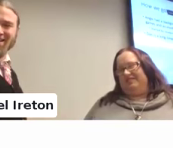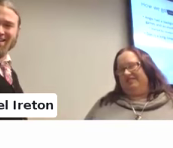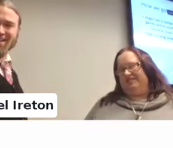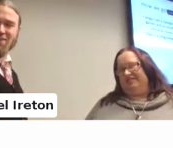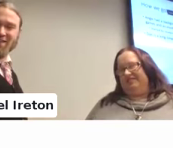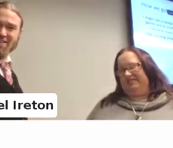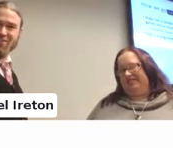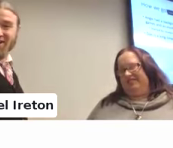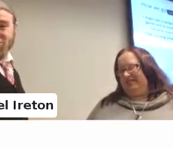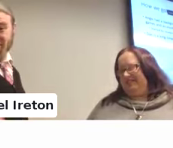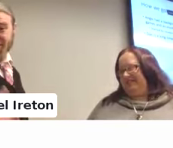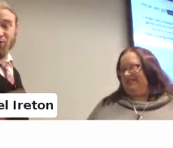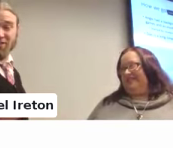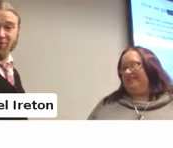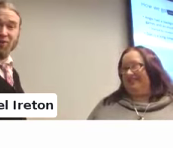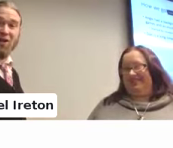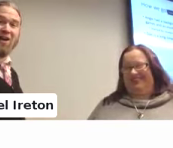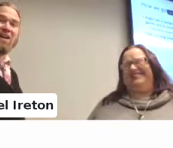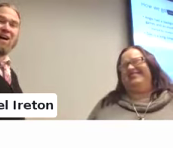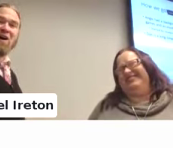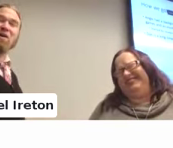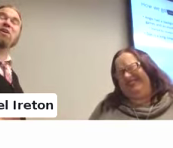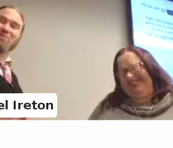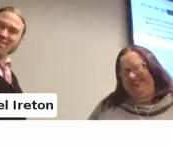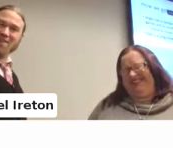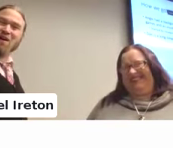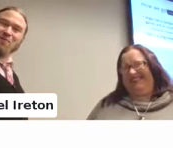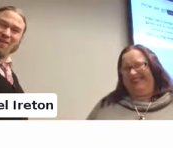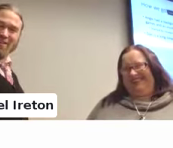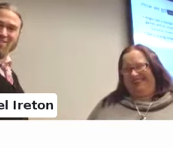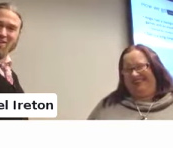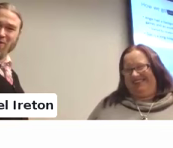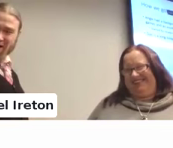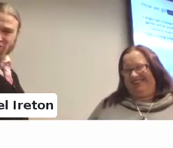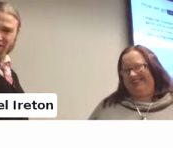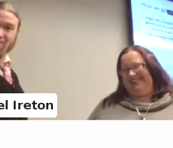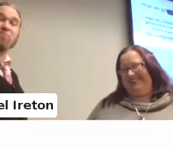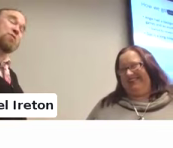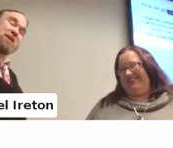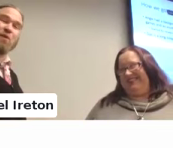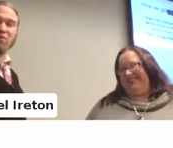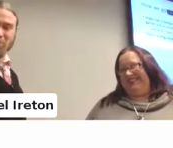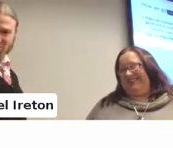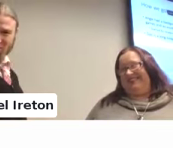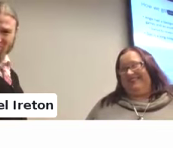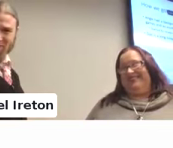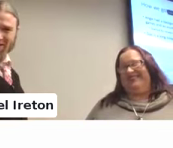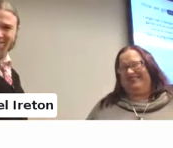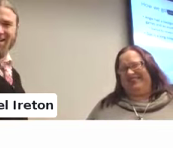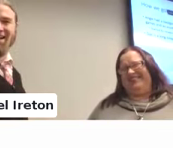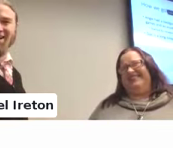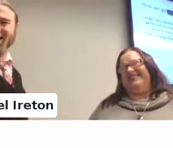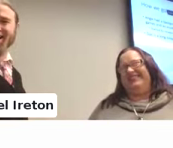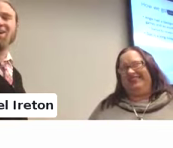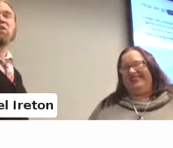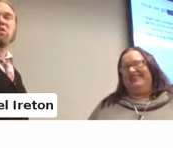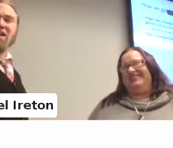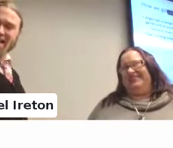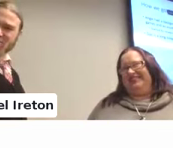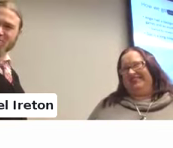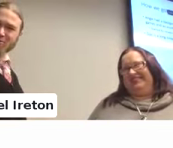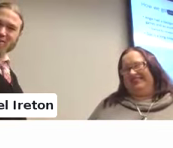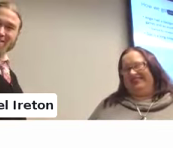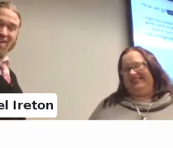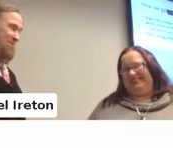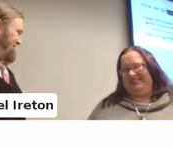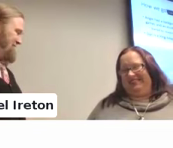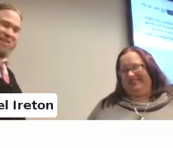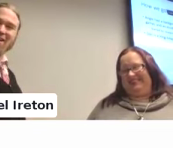We were looking at web accessibility standards which was not something I was as familiar with.